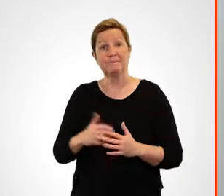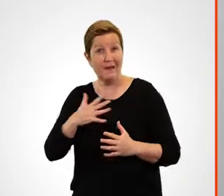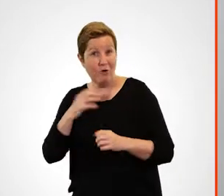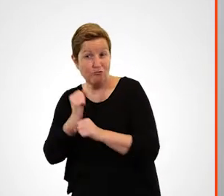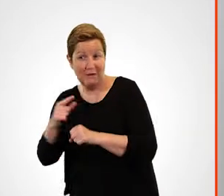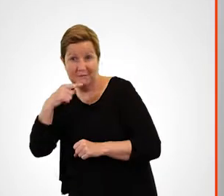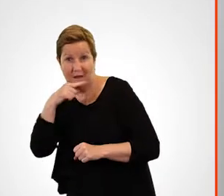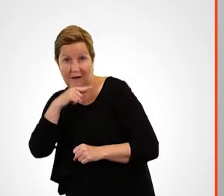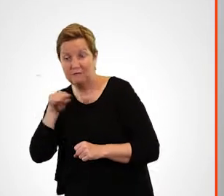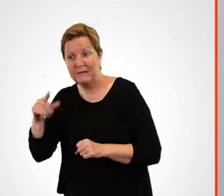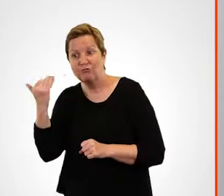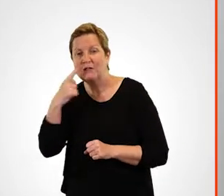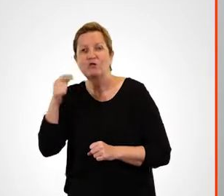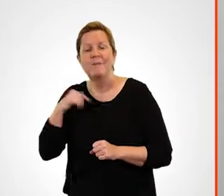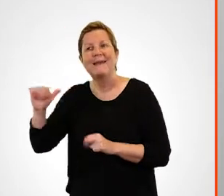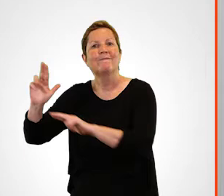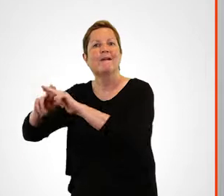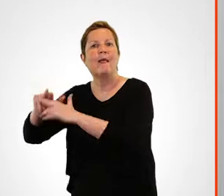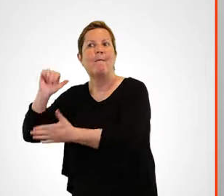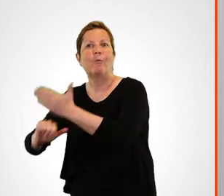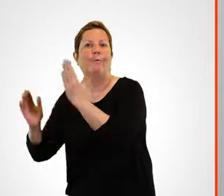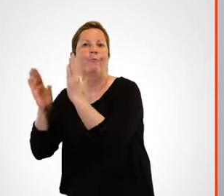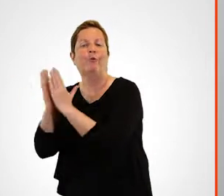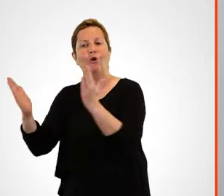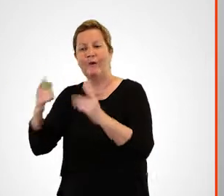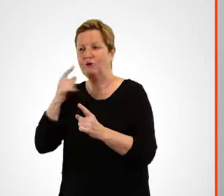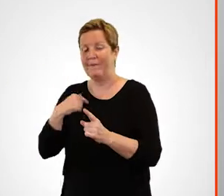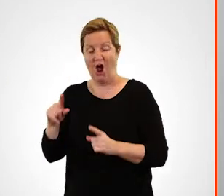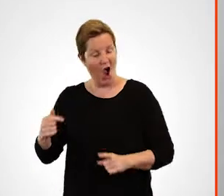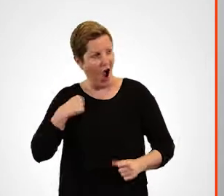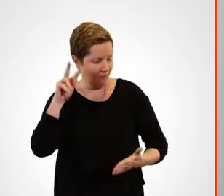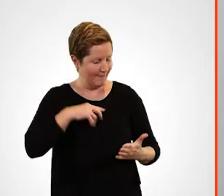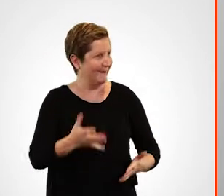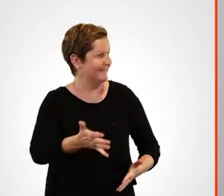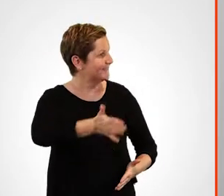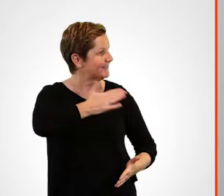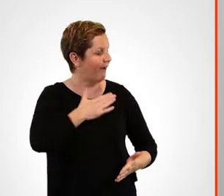and he proudly told me that his daddy bought him a new book and that he had read it himself, he had read every page.